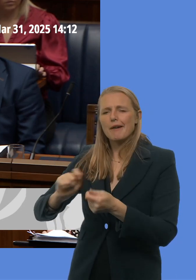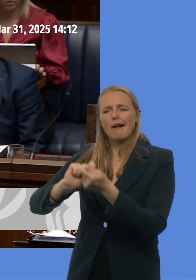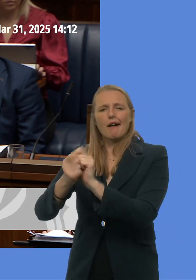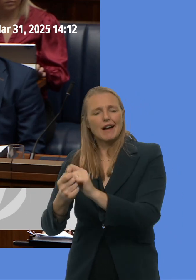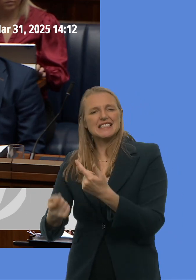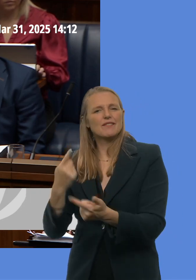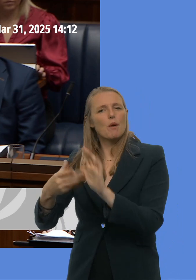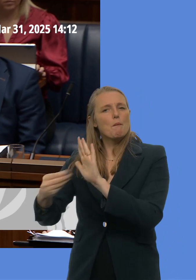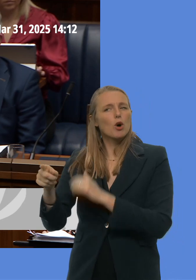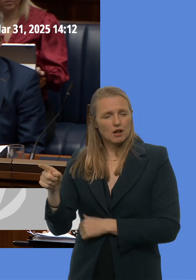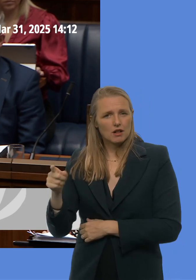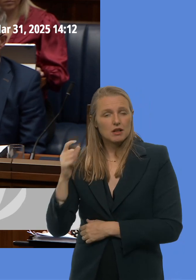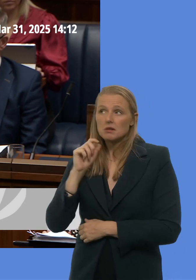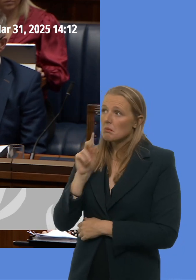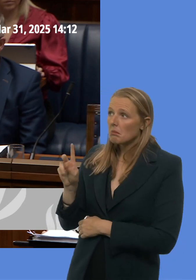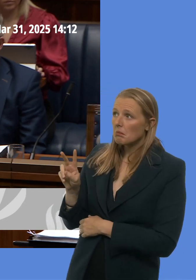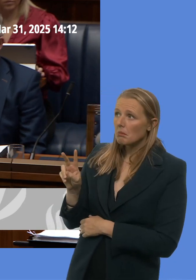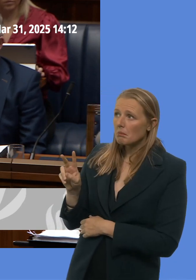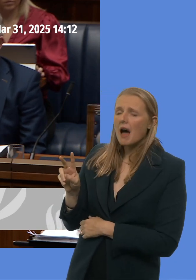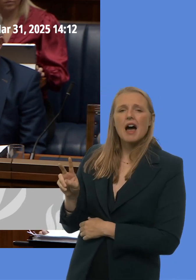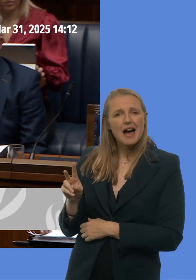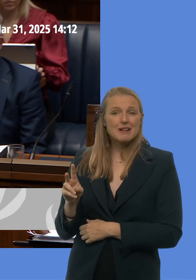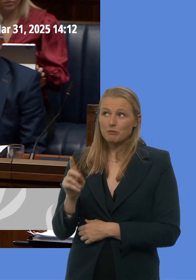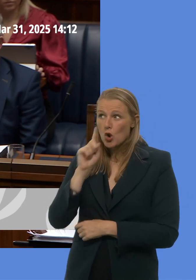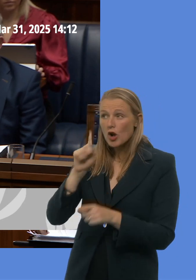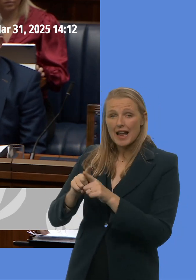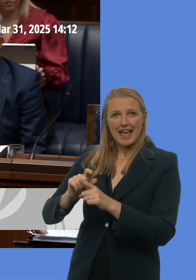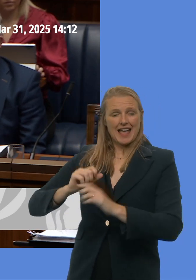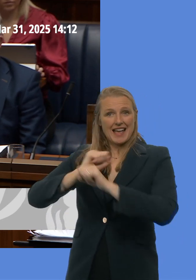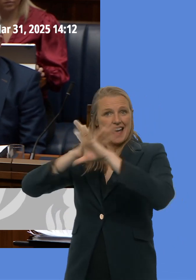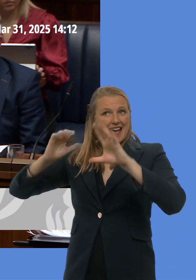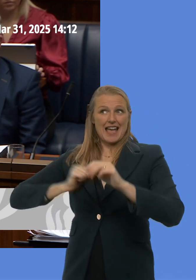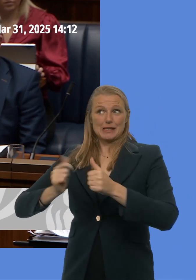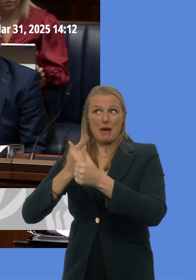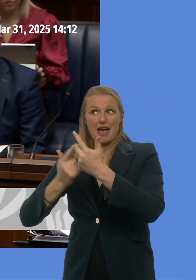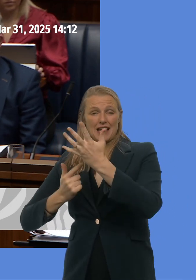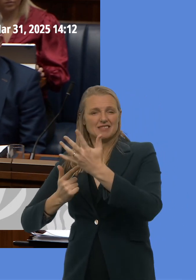indicates to me that it felt that it perhaps did not do what it initially envisaged.